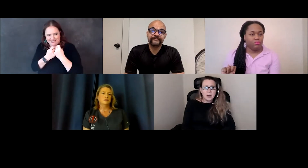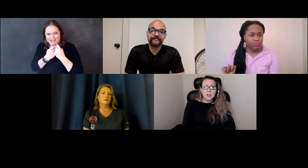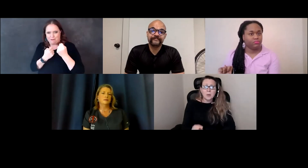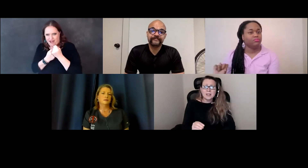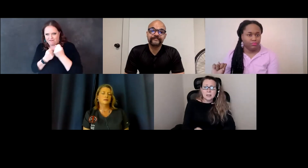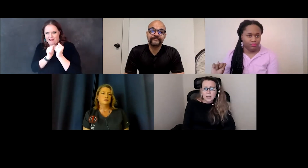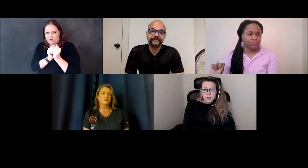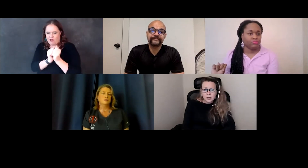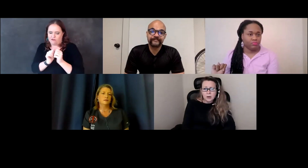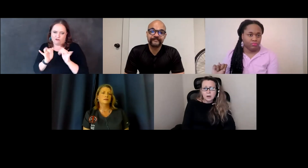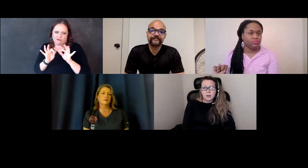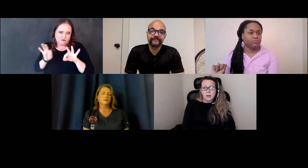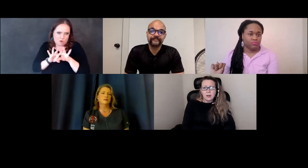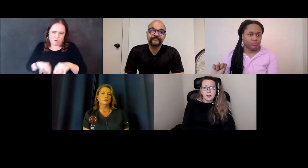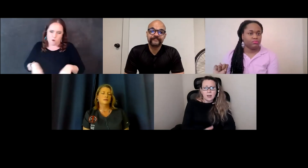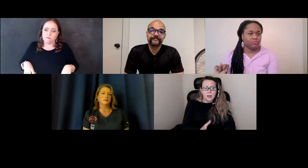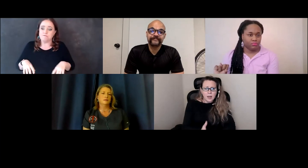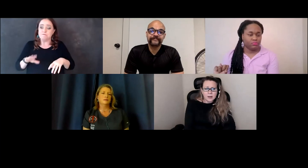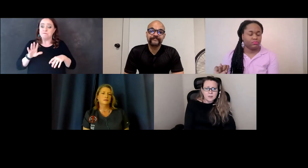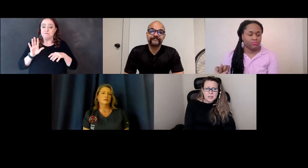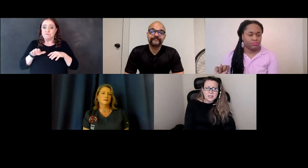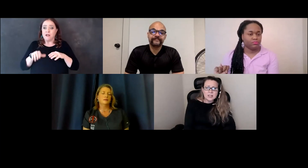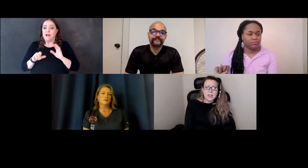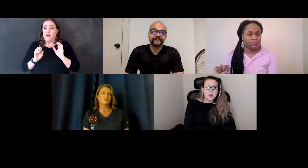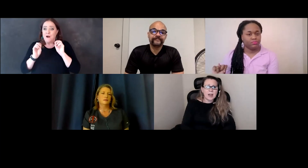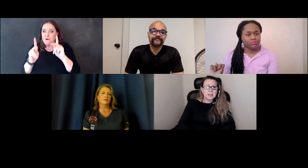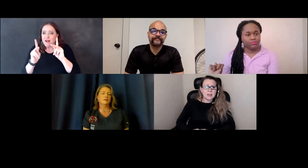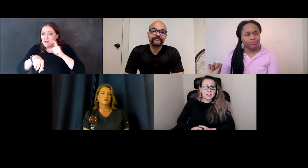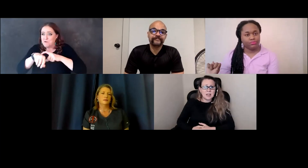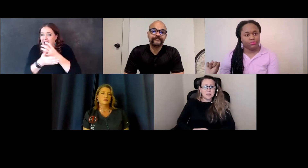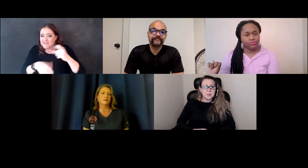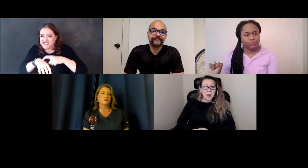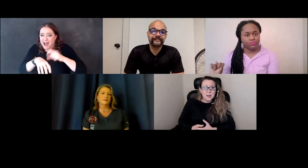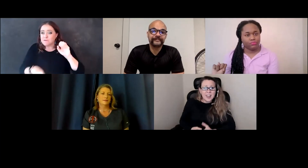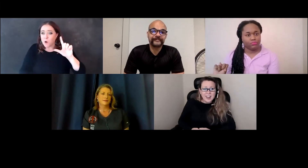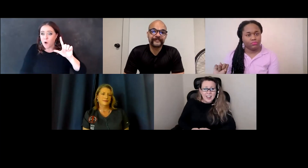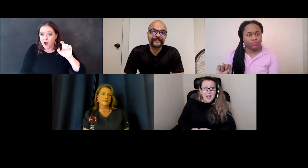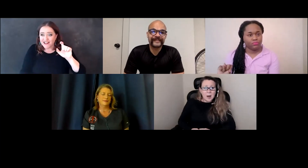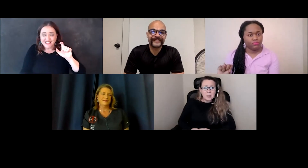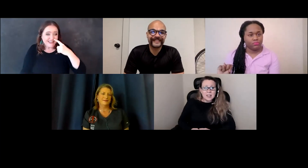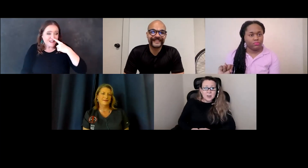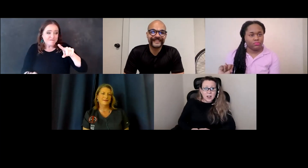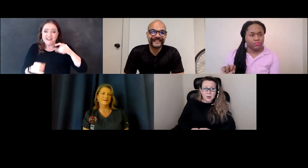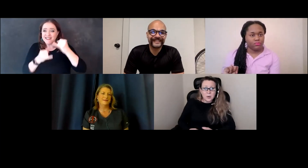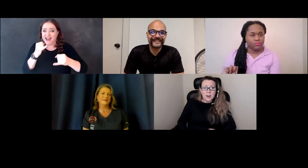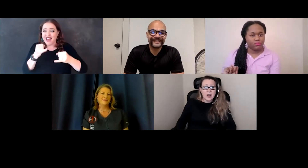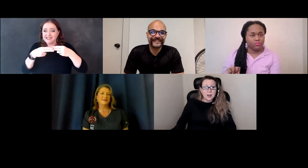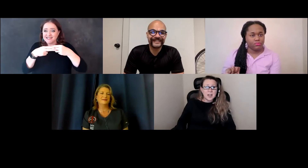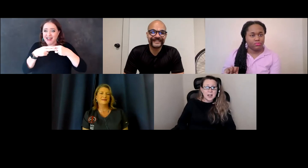But going together and facing it together as that team. Okay. Believe it or not we're out of time. So Arlene, if you wouldn't mind putting that last slide on the screen for me.